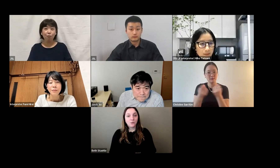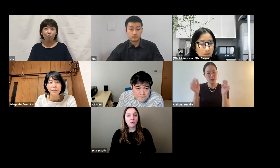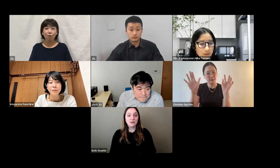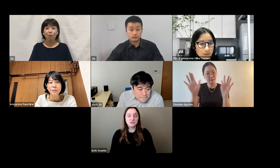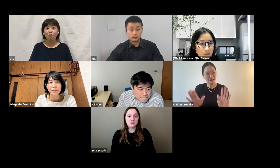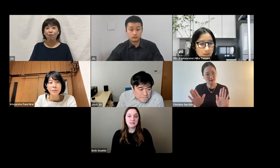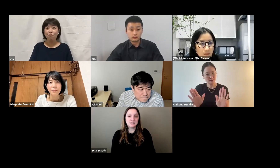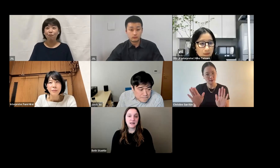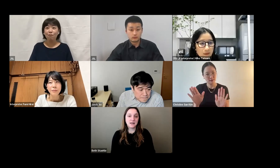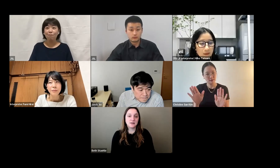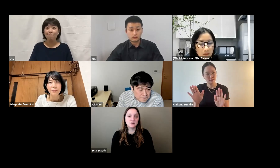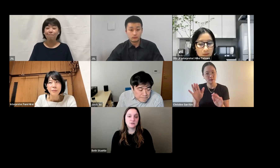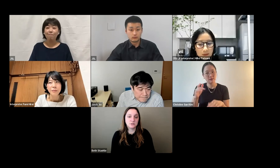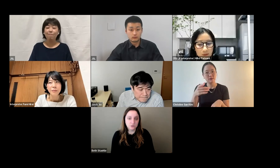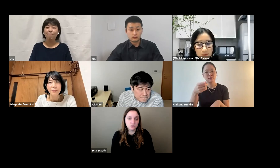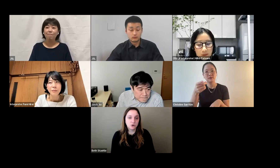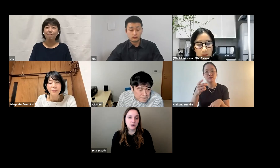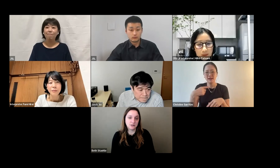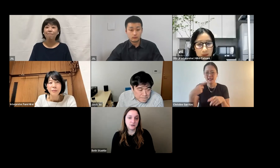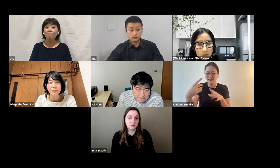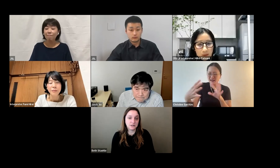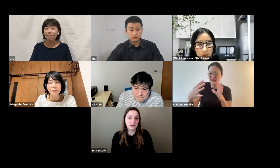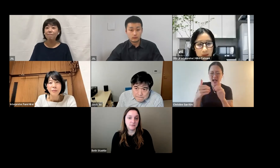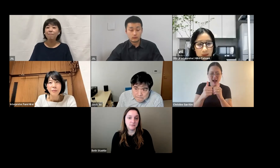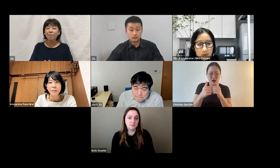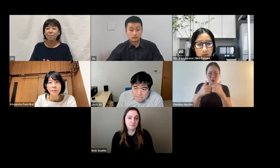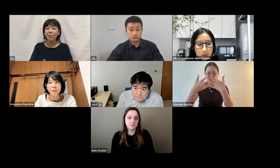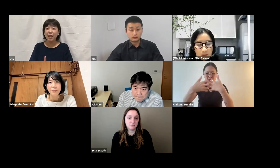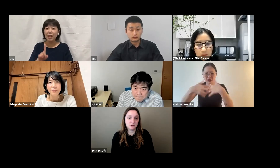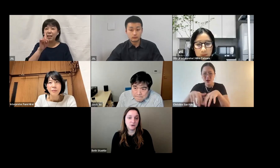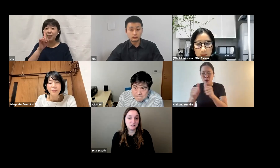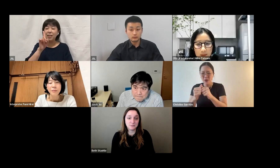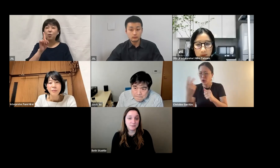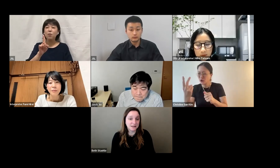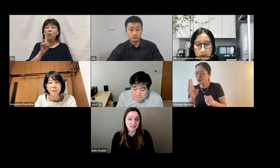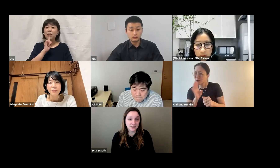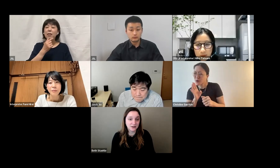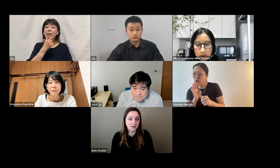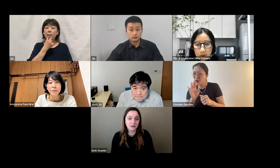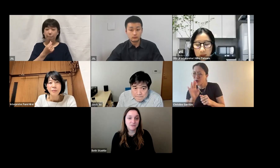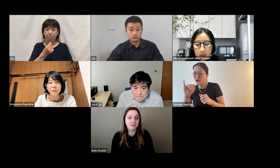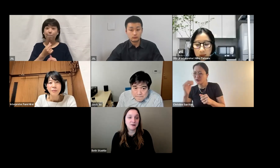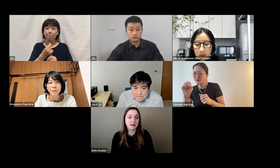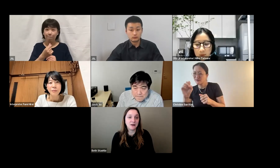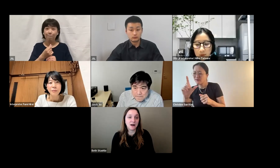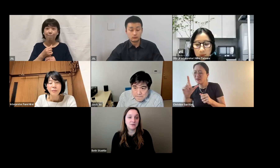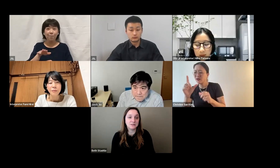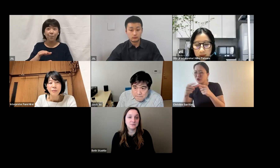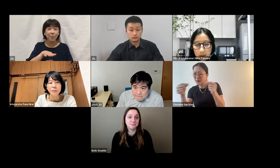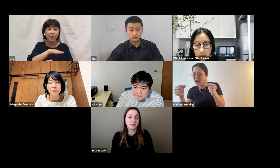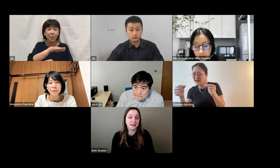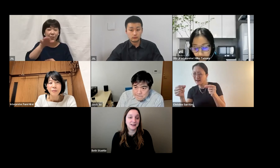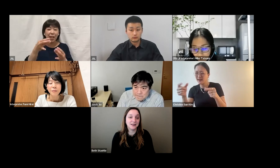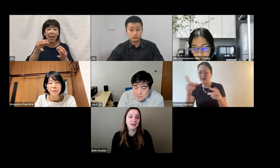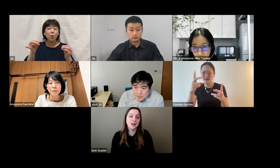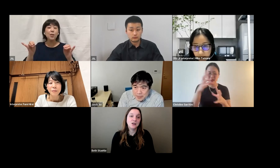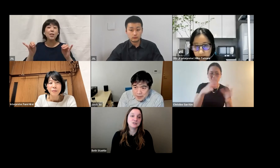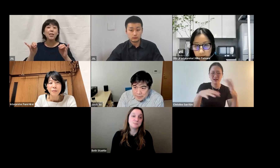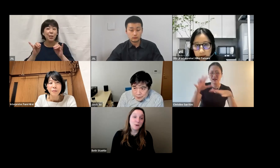Well, I do want to say to you, Joi, and to your team, you guys have been amazing, like figuring out how to bring in spoken